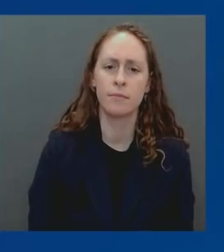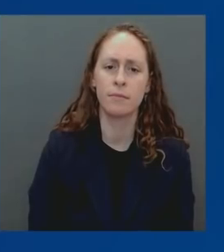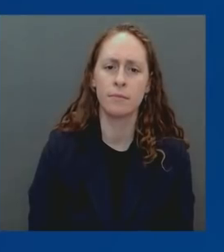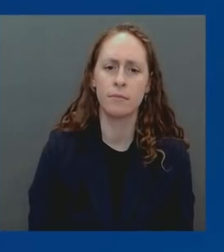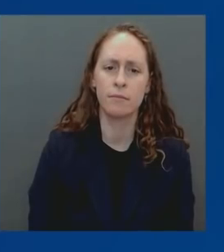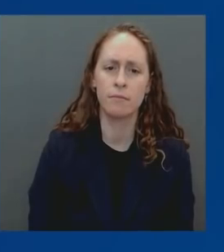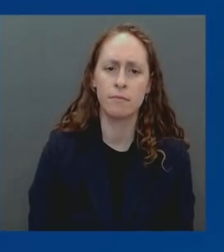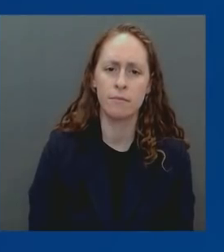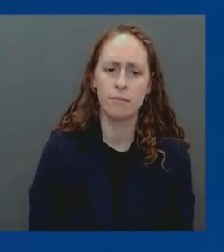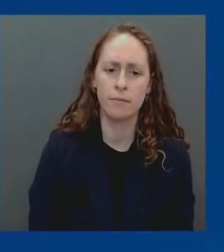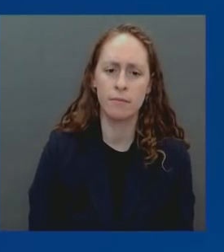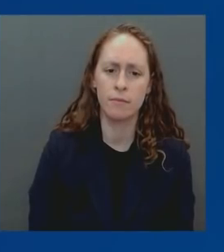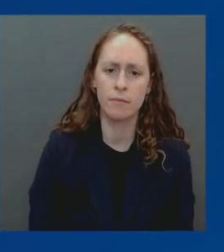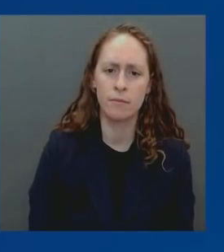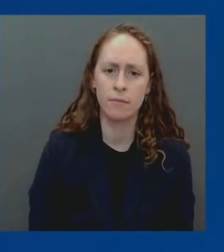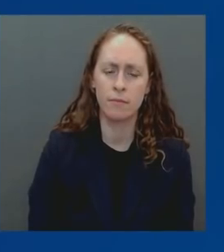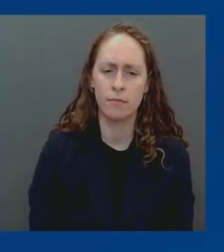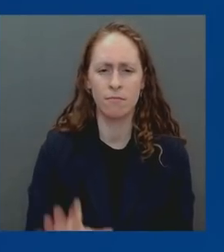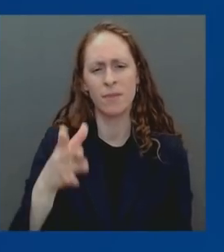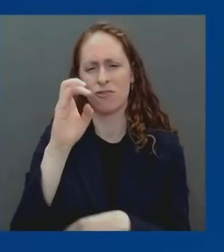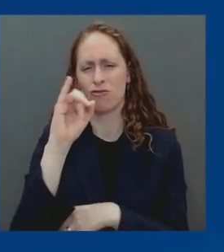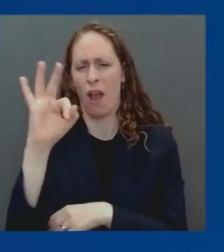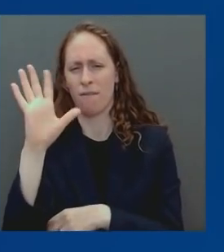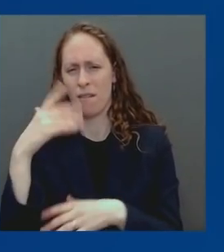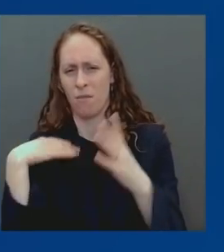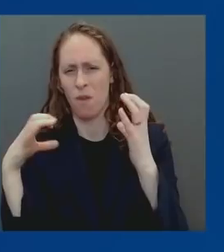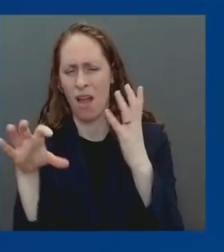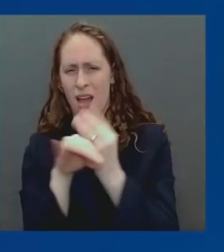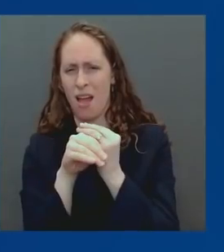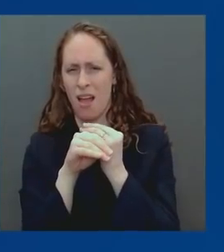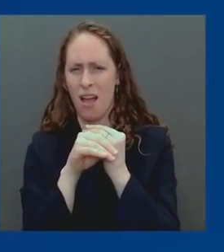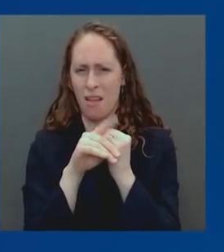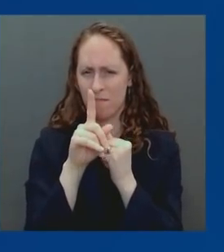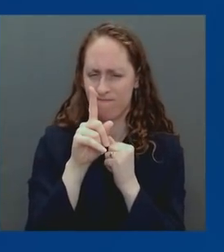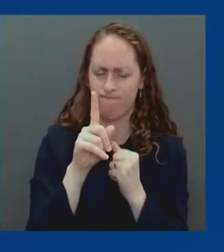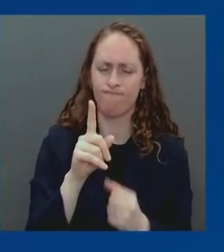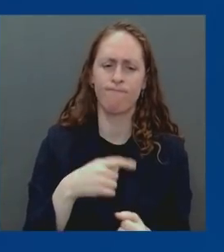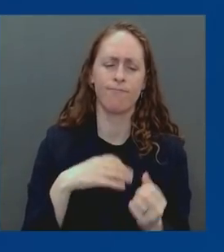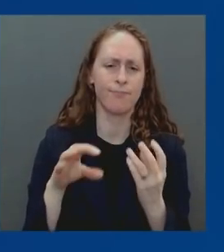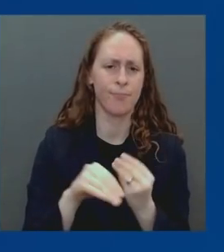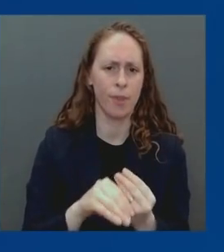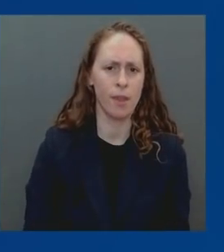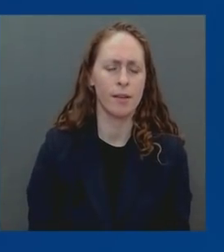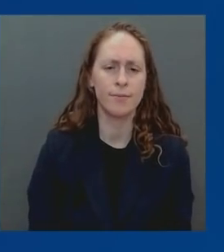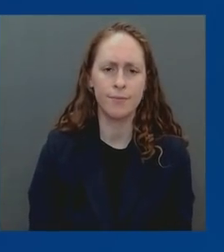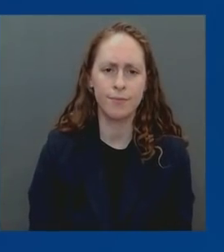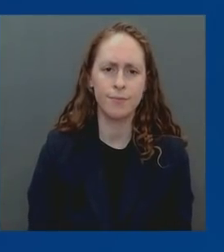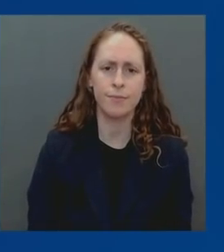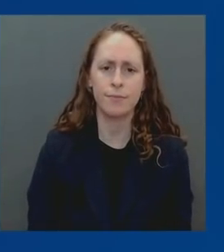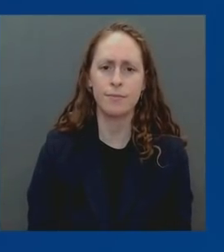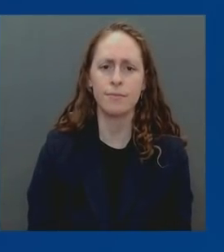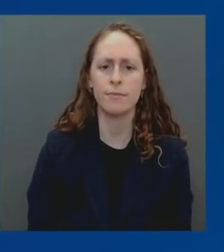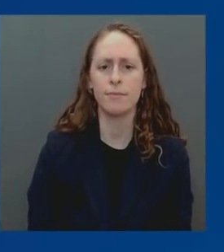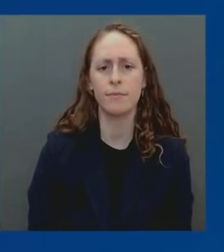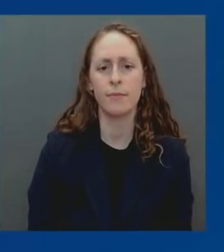And that is that about half of all Americans who are eligible for a booster have gotten a booster.